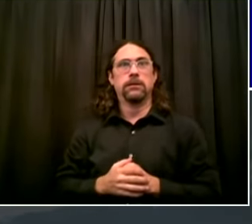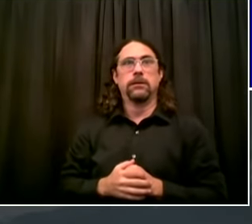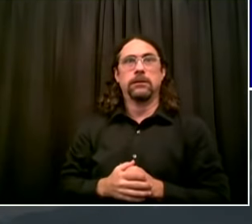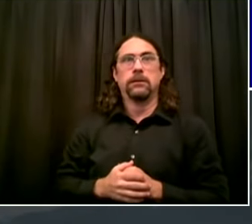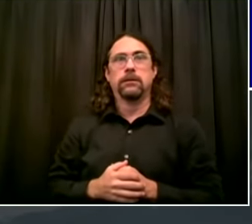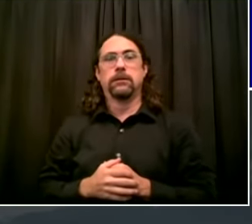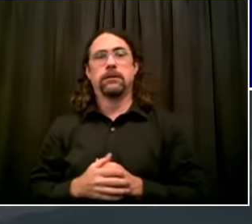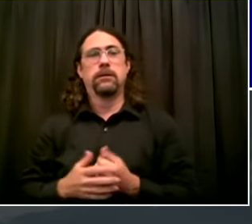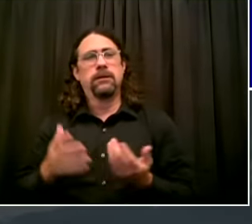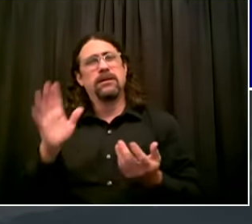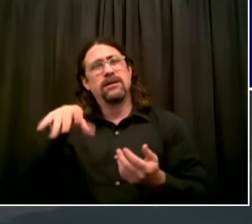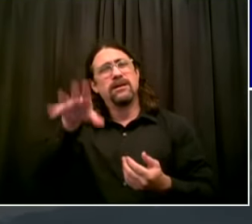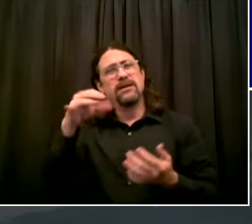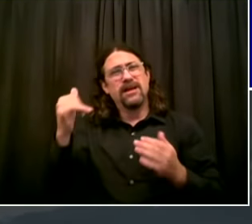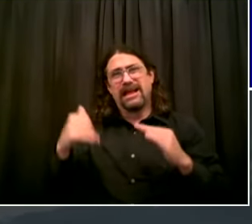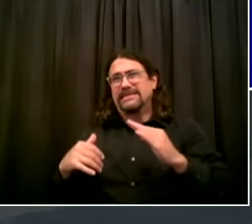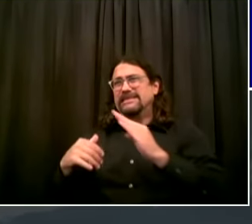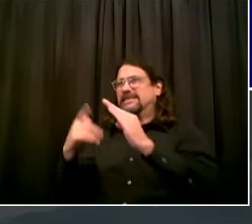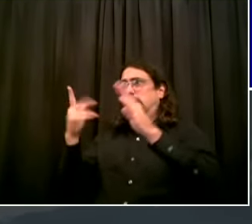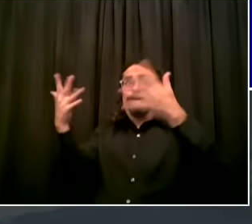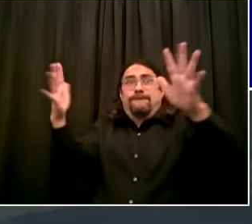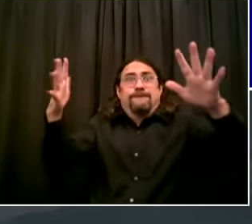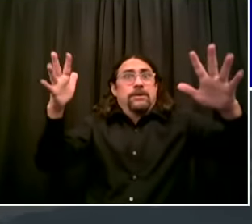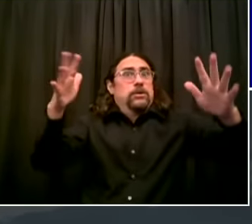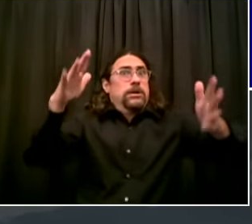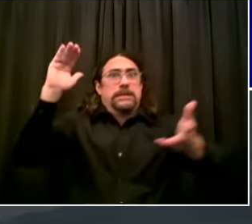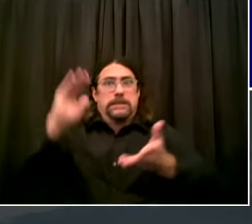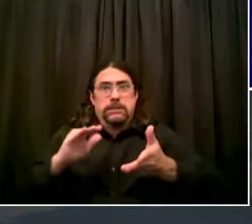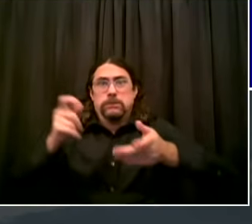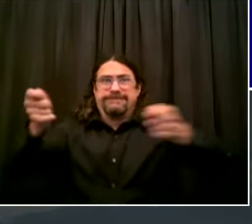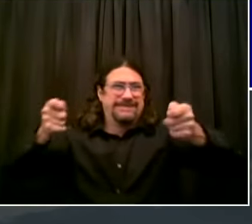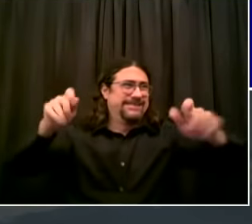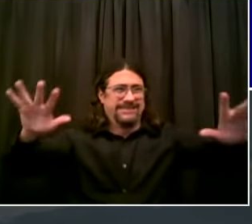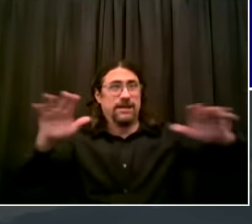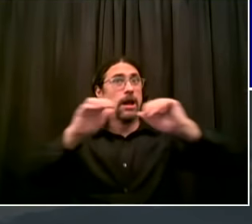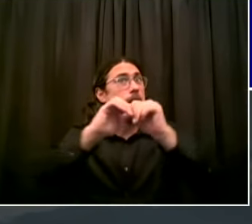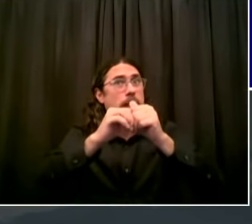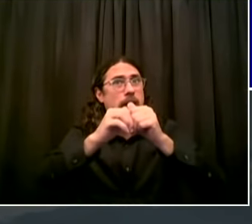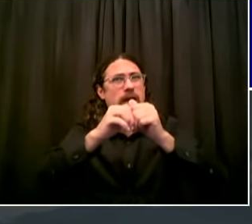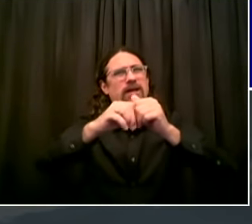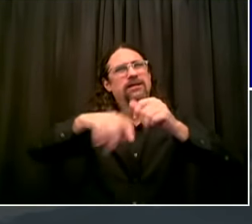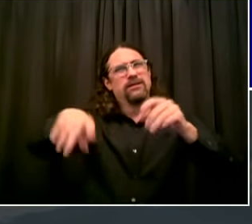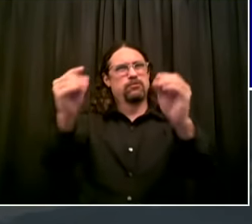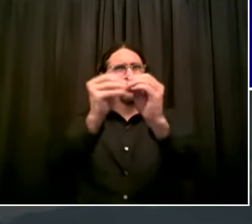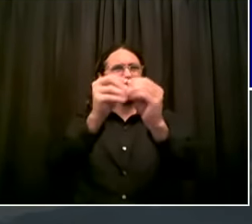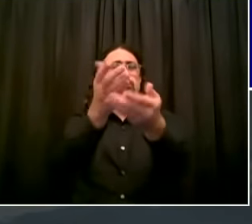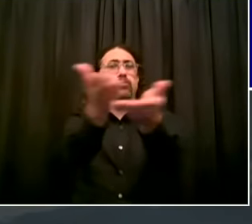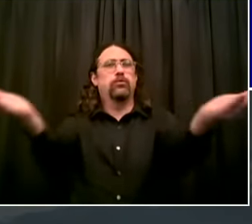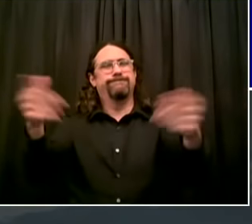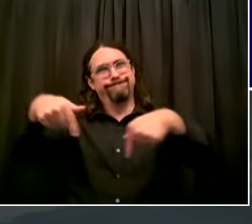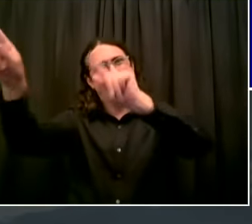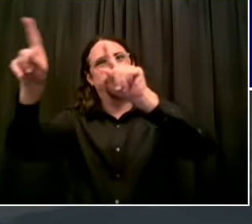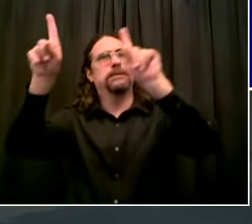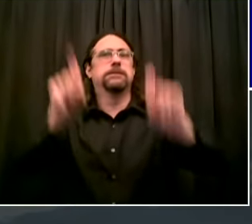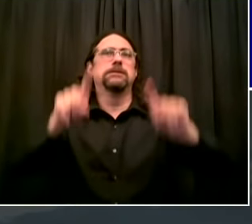BUT AAIGE N TH SEVEN DAY ROLLING AVERAGE FOR THE CITY,